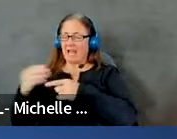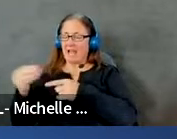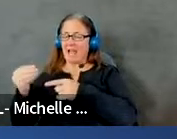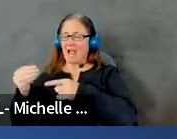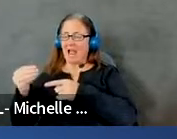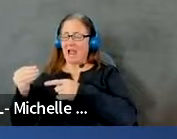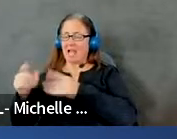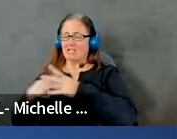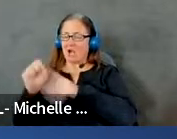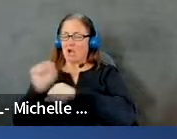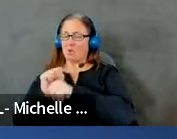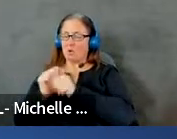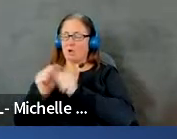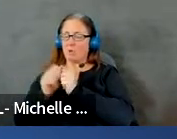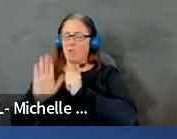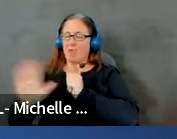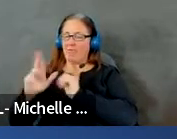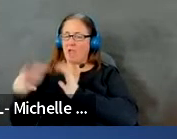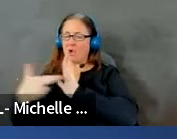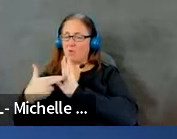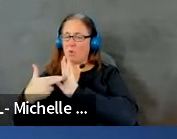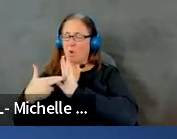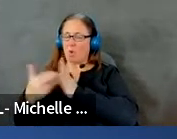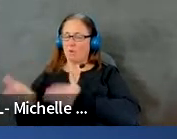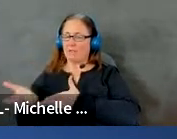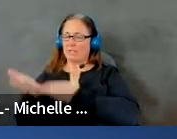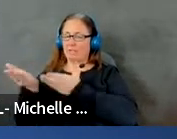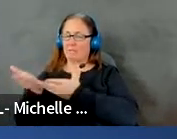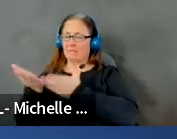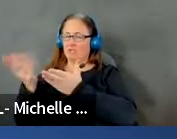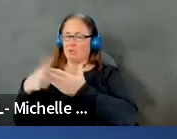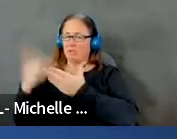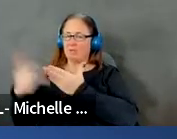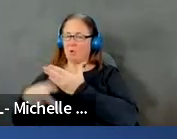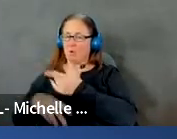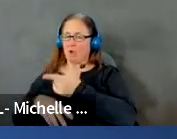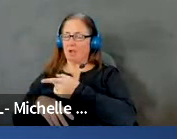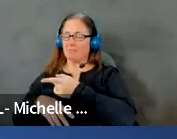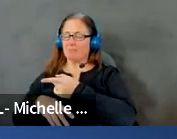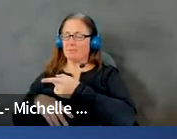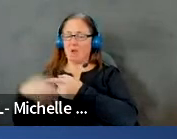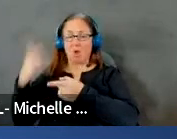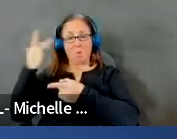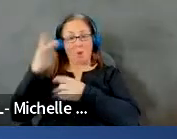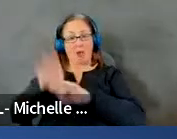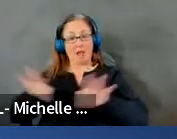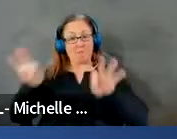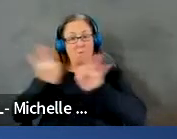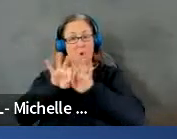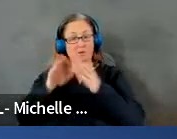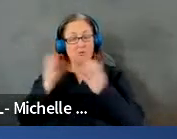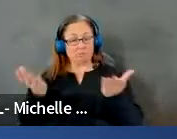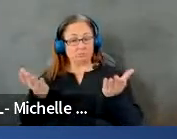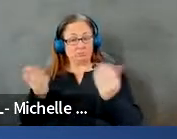work in their role administering these programs. Why is that important? These are programs like the